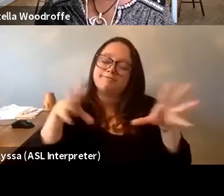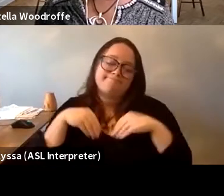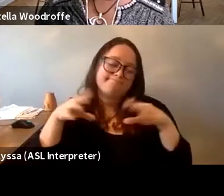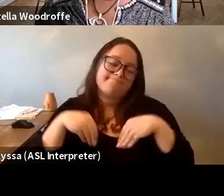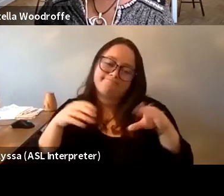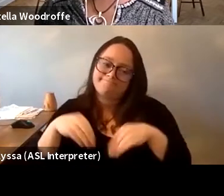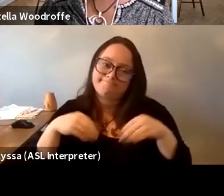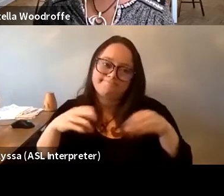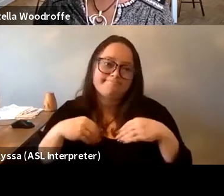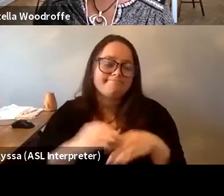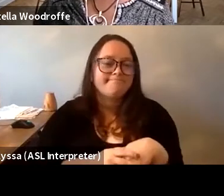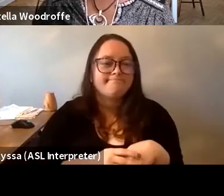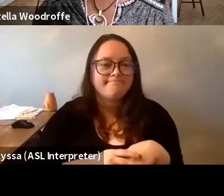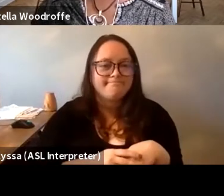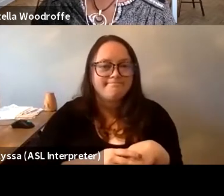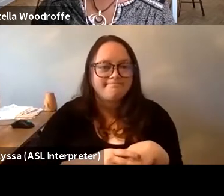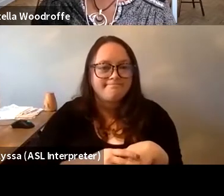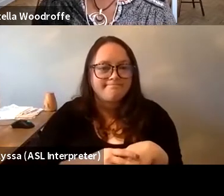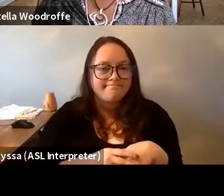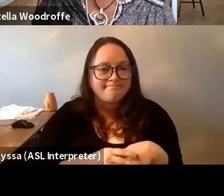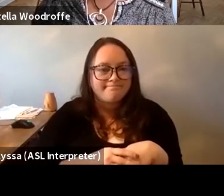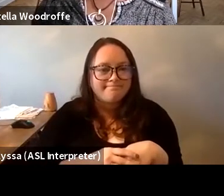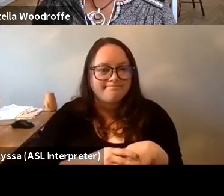into situations like that. Take it smooth smoothie.